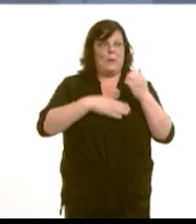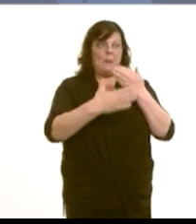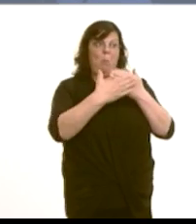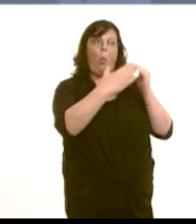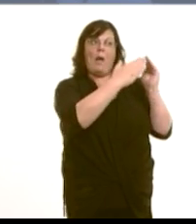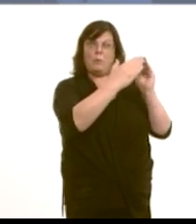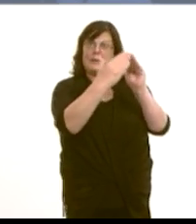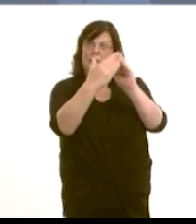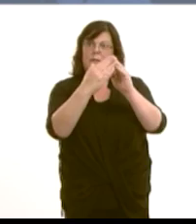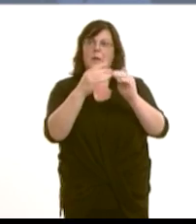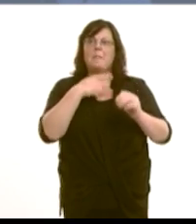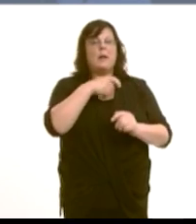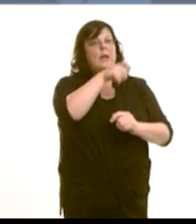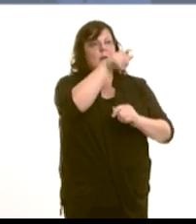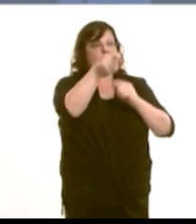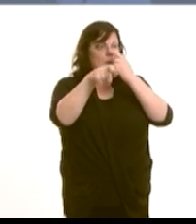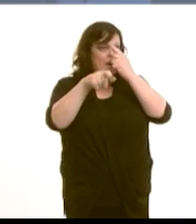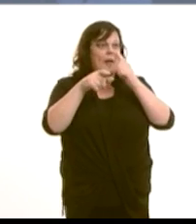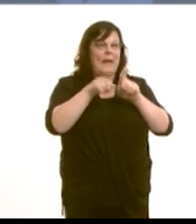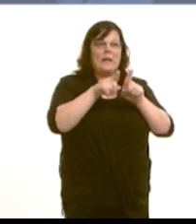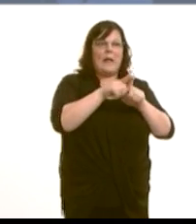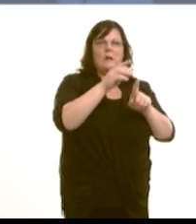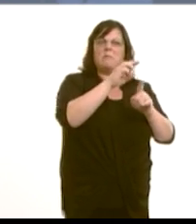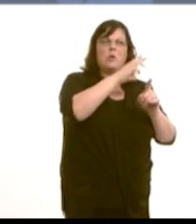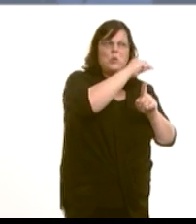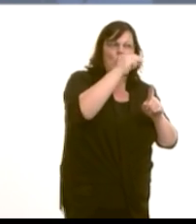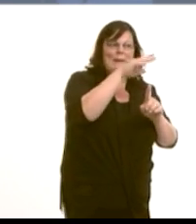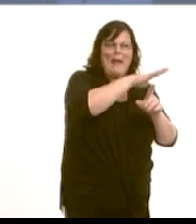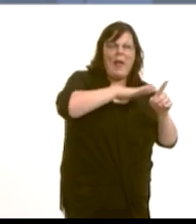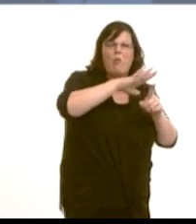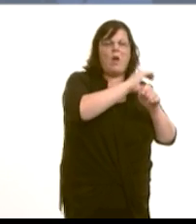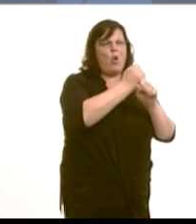my constituents in communities like Penllergaer, Pontarddulais and Gorseinon are not persuaded